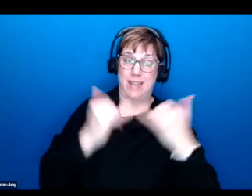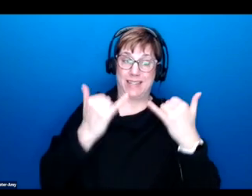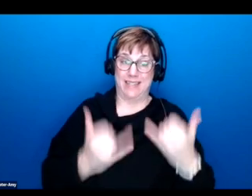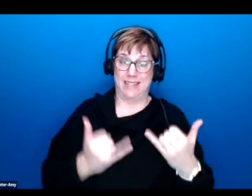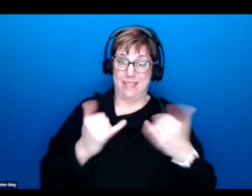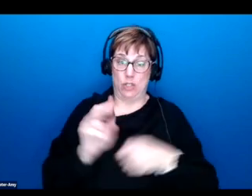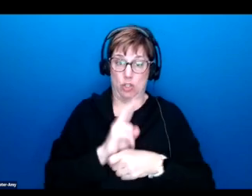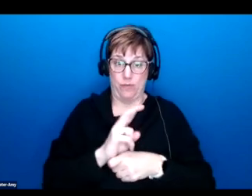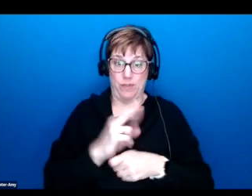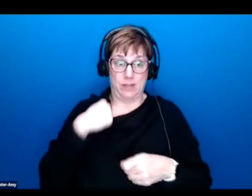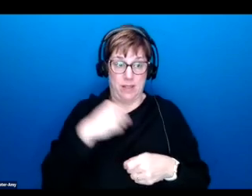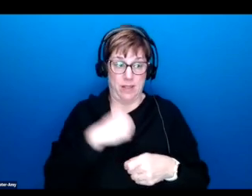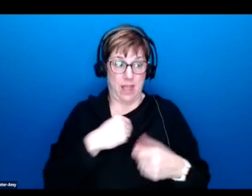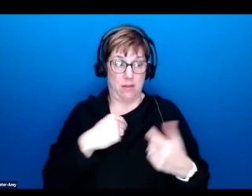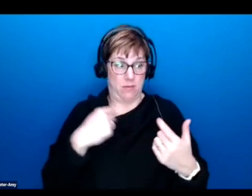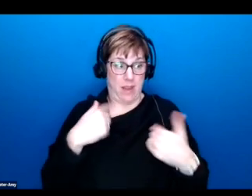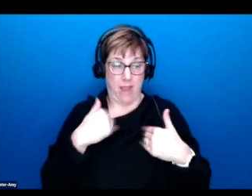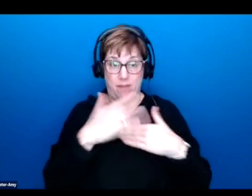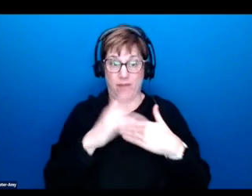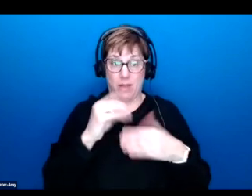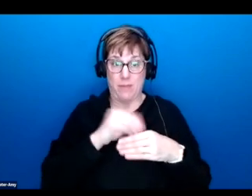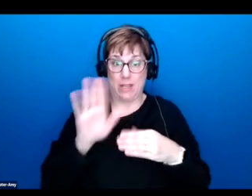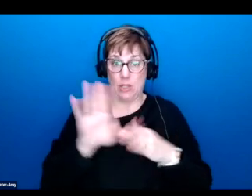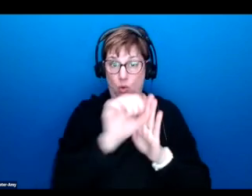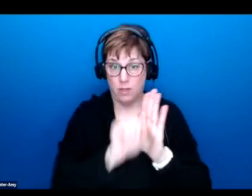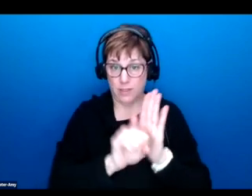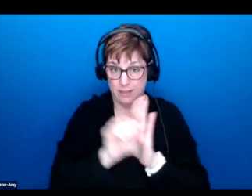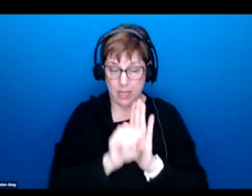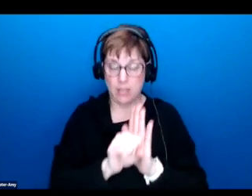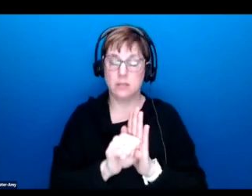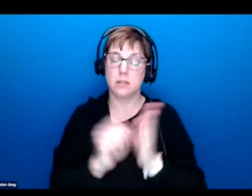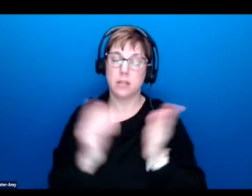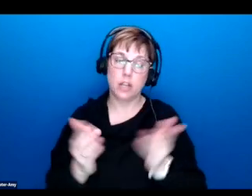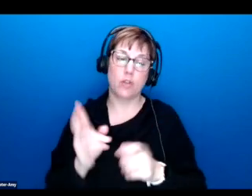that are available in your states, I would encourage you all to use the who receives